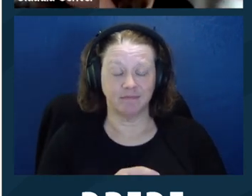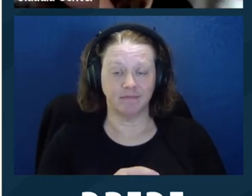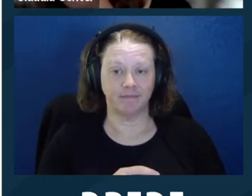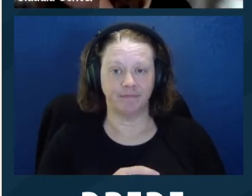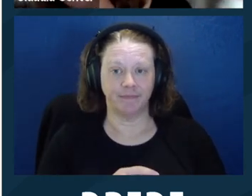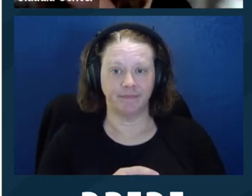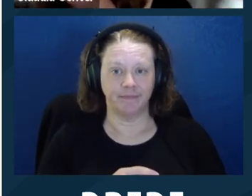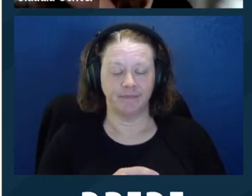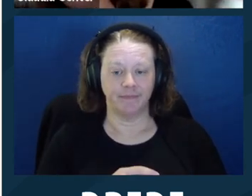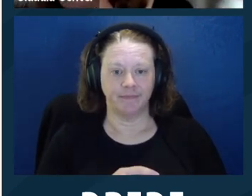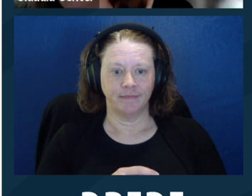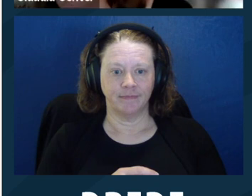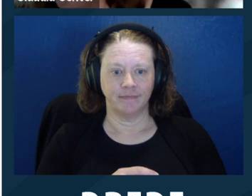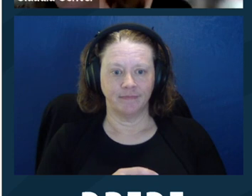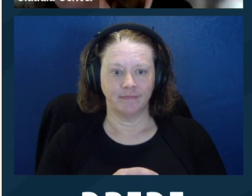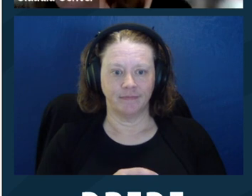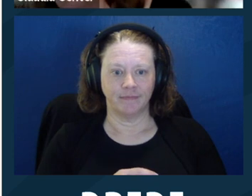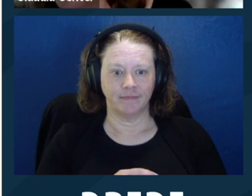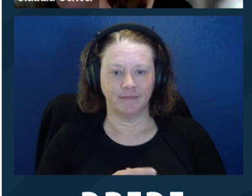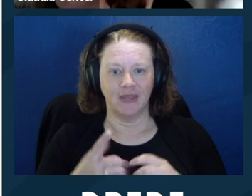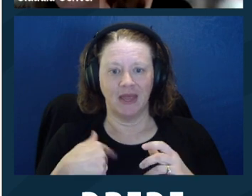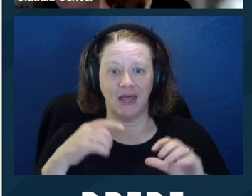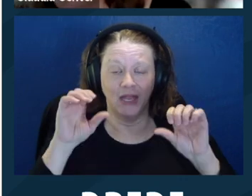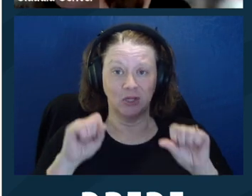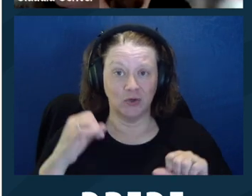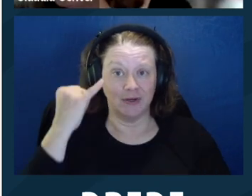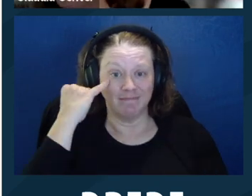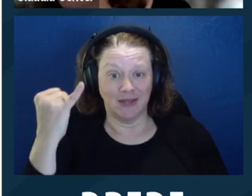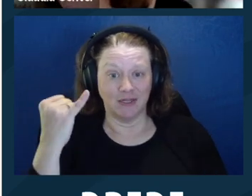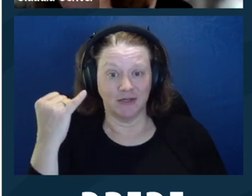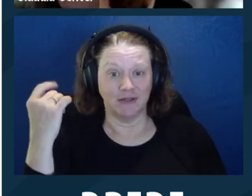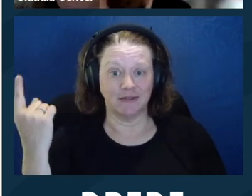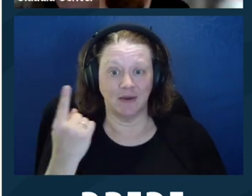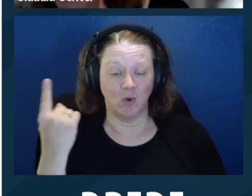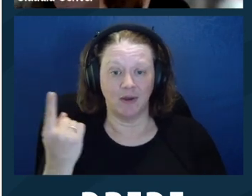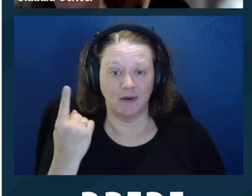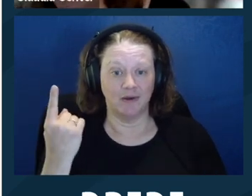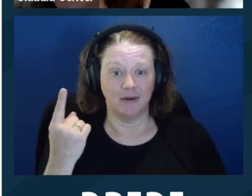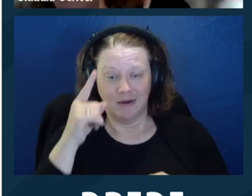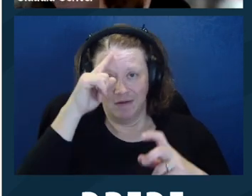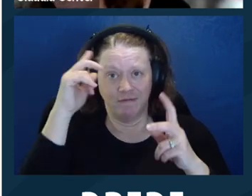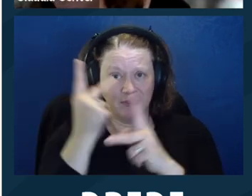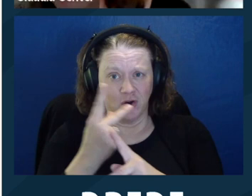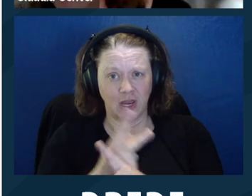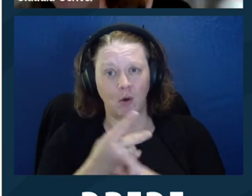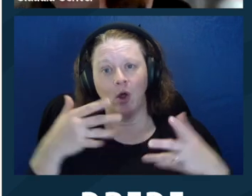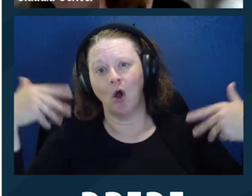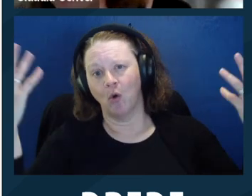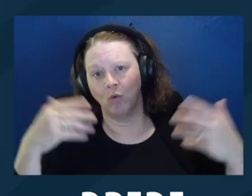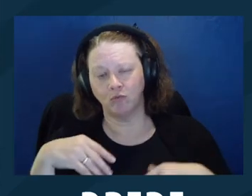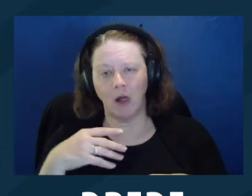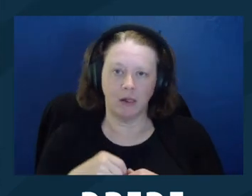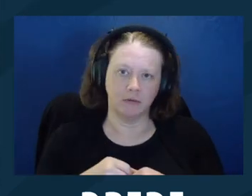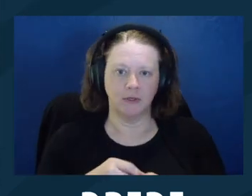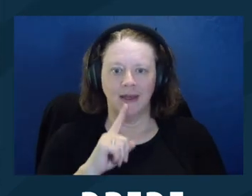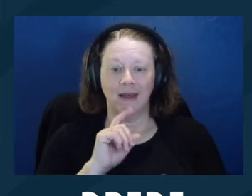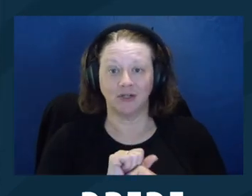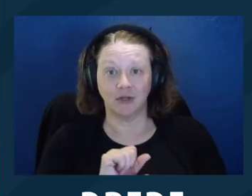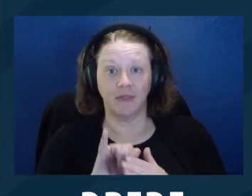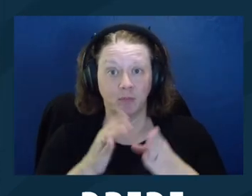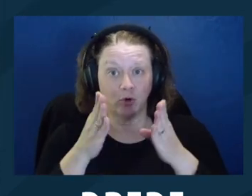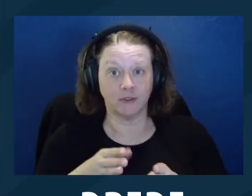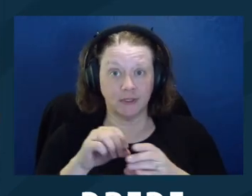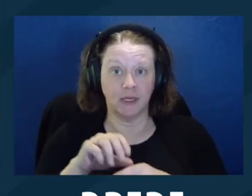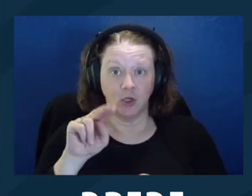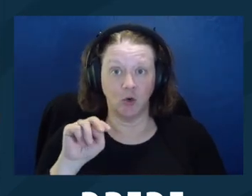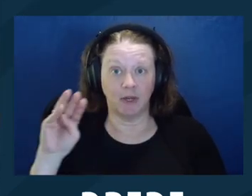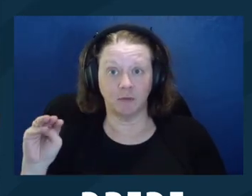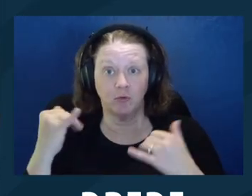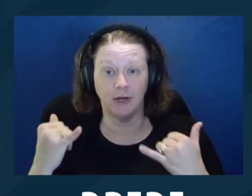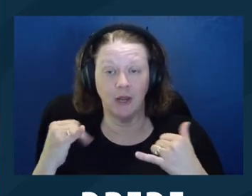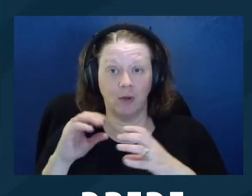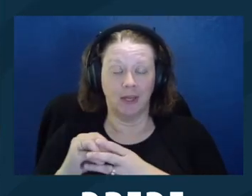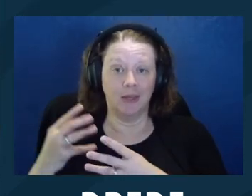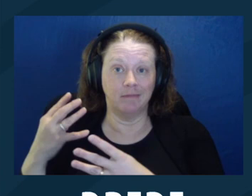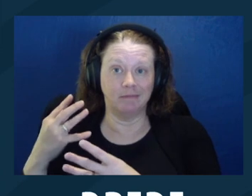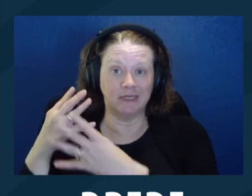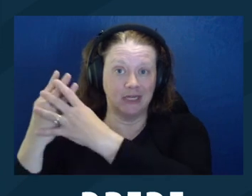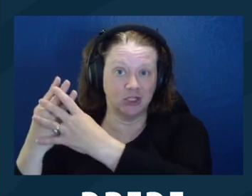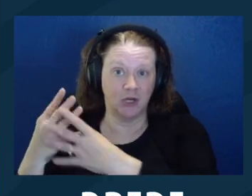and how you decide to navigate things. You know, I could imagine somebody figuring out,